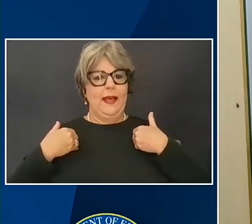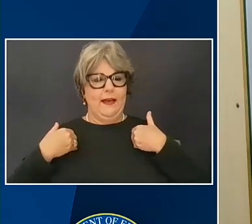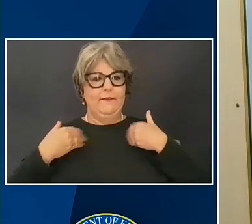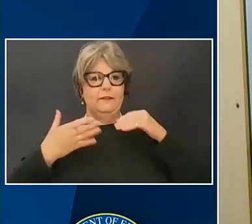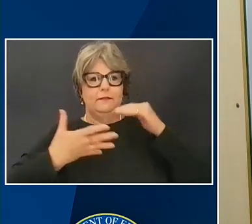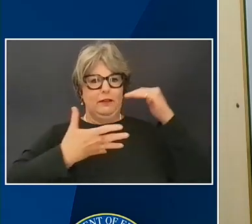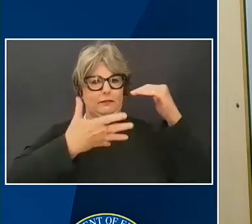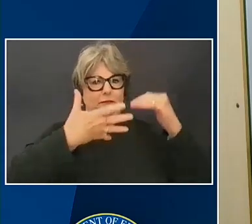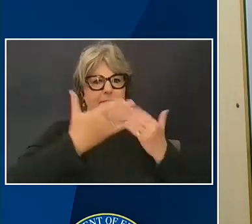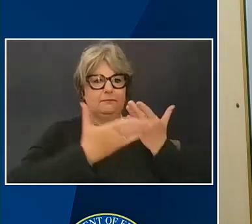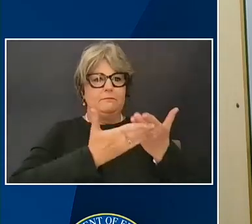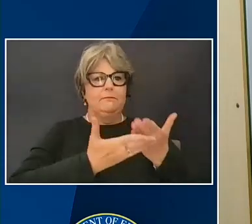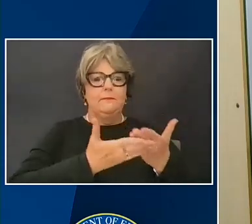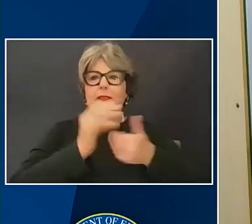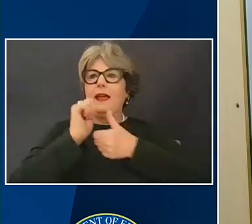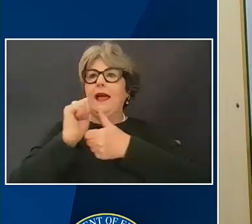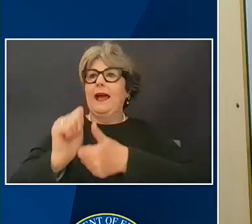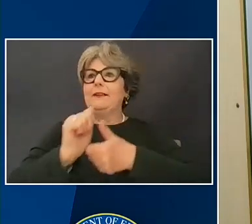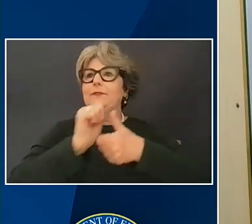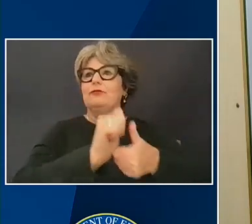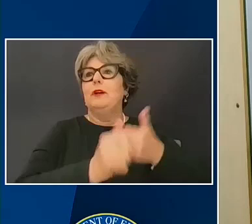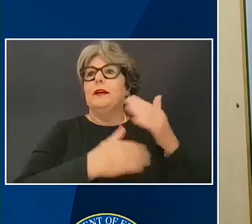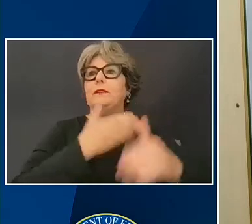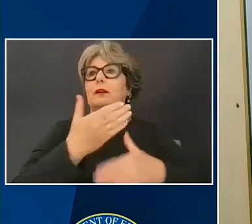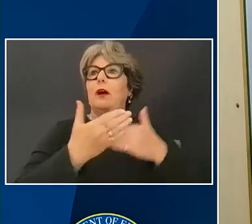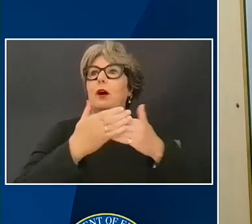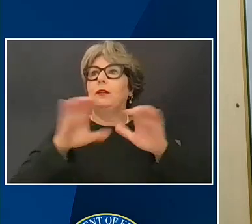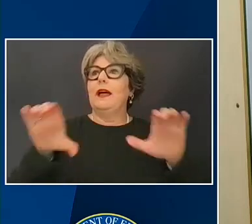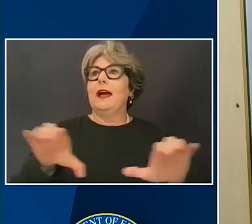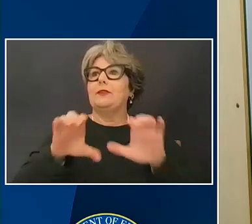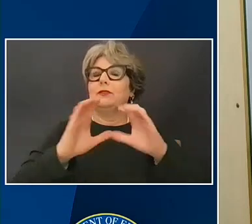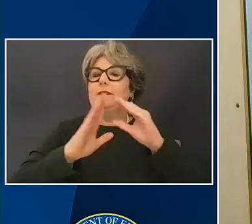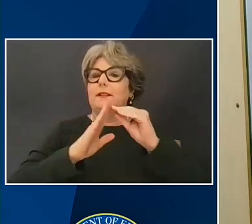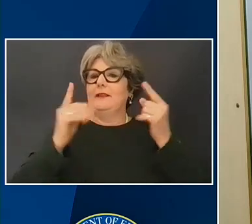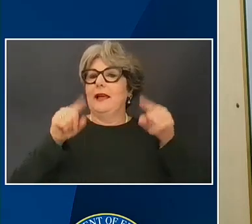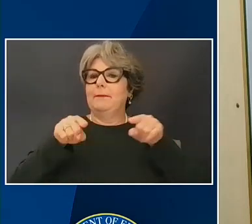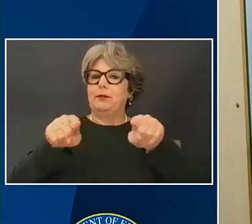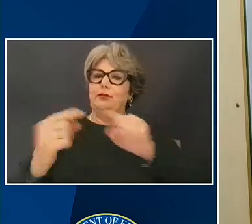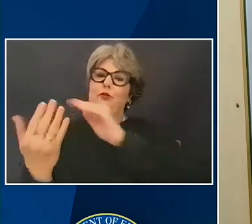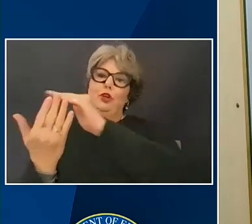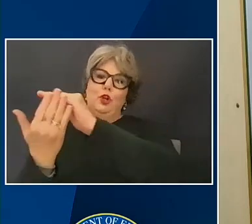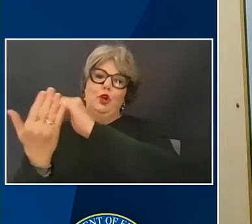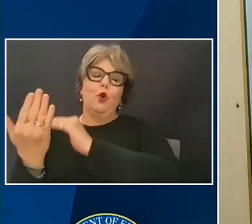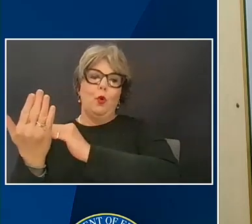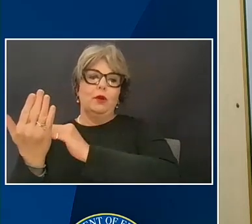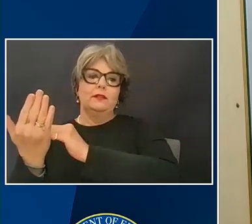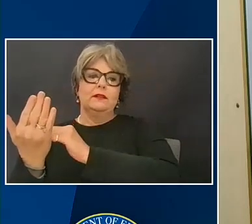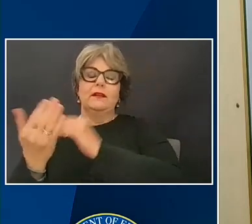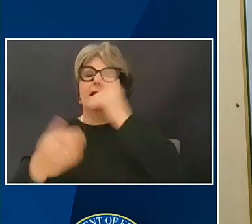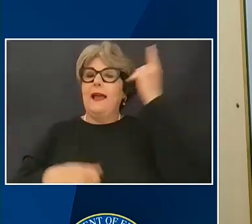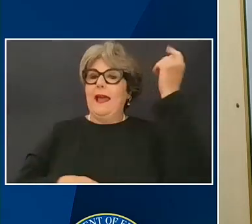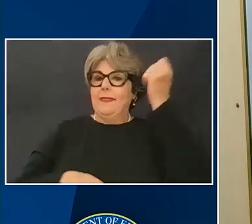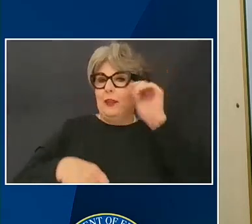have tracked every action that a student is taking in a course. So I think in theory, functionally, I don't have